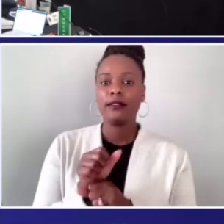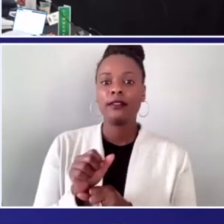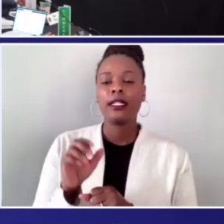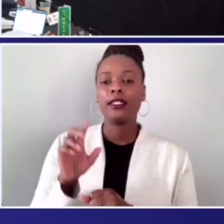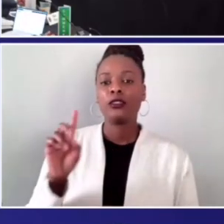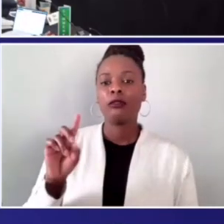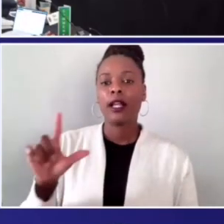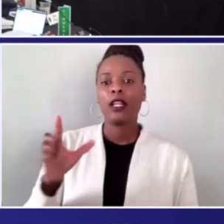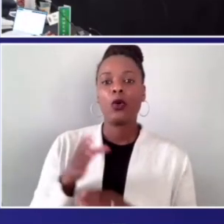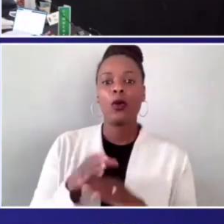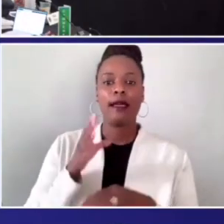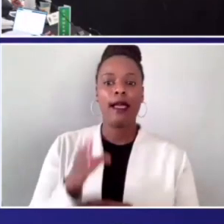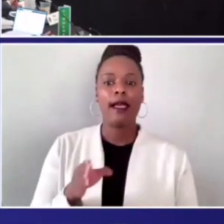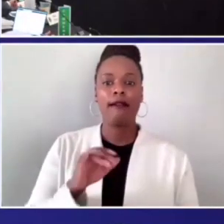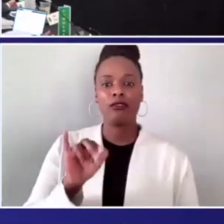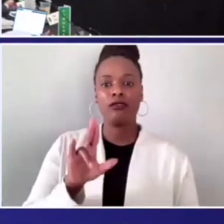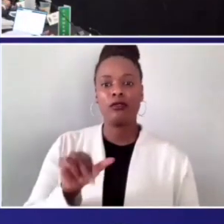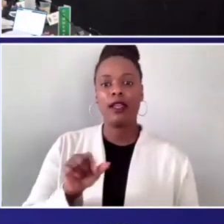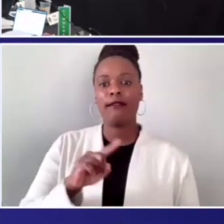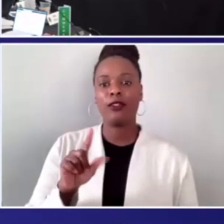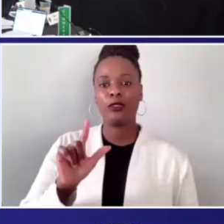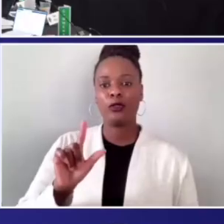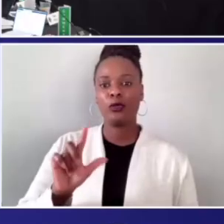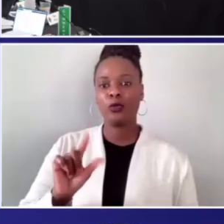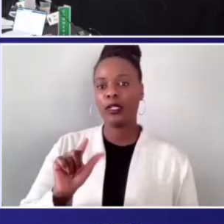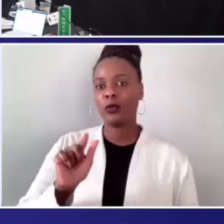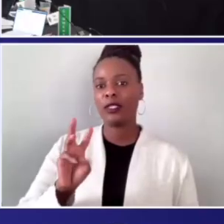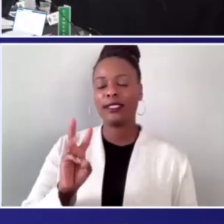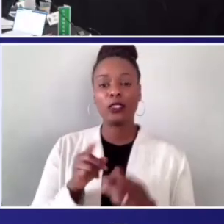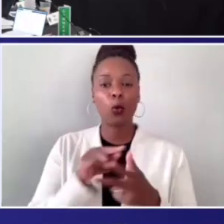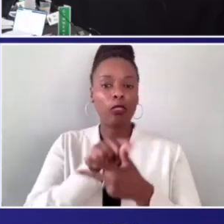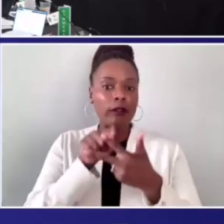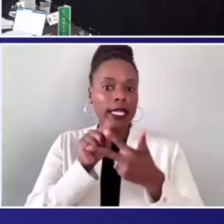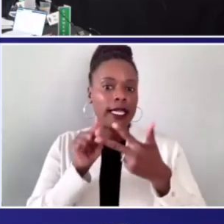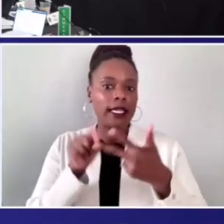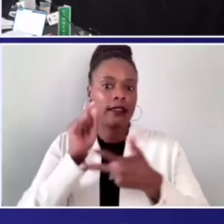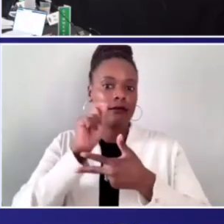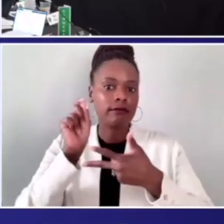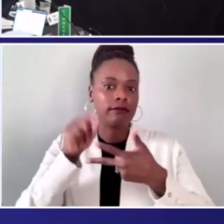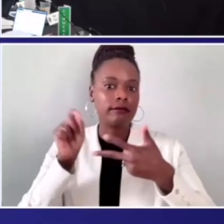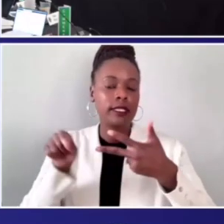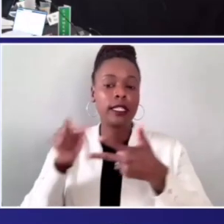2026. So there's three pieces right there that you have to focus on. You received a loan before July 1,